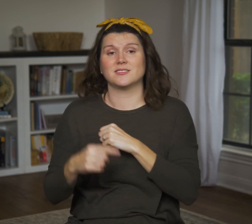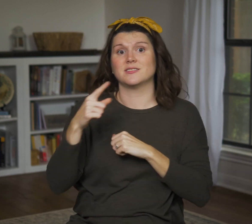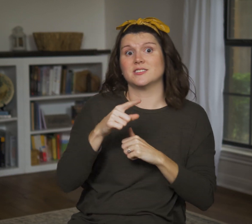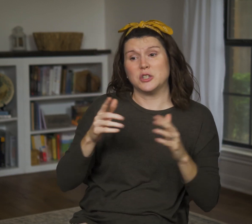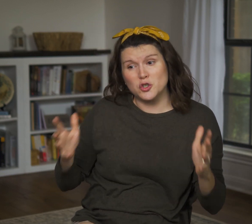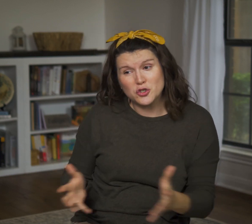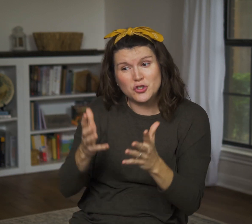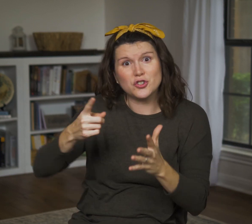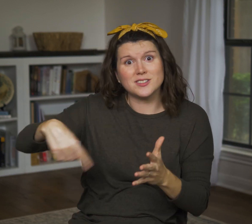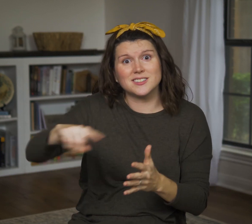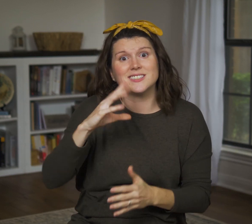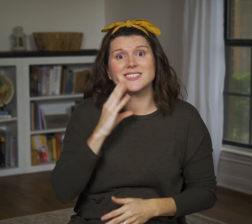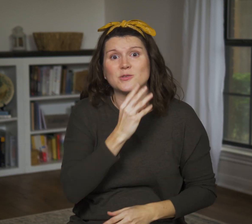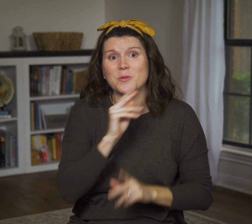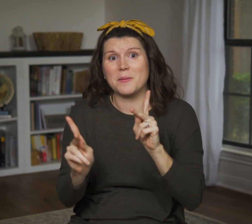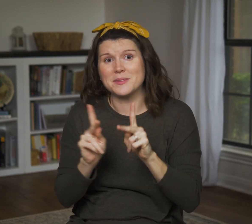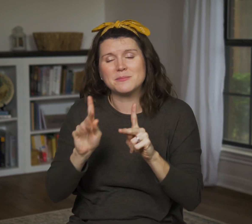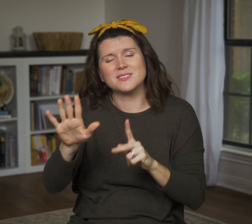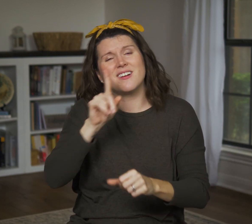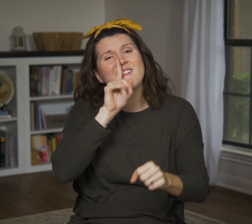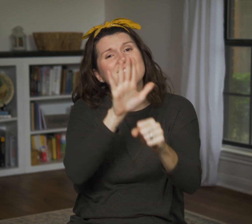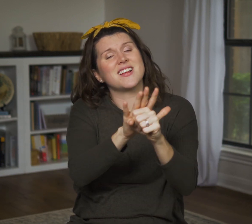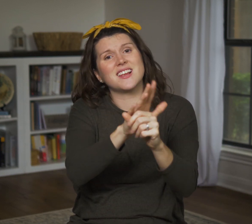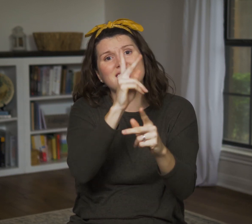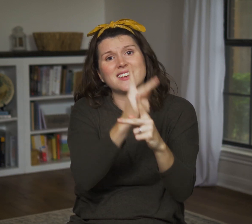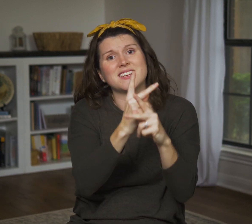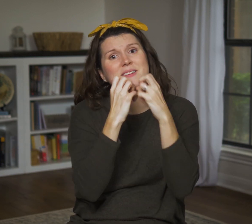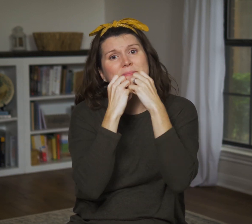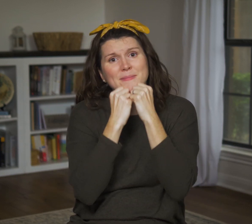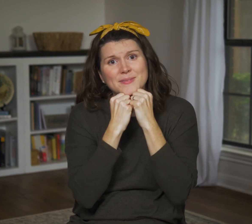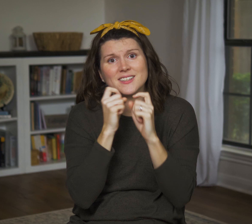he urges the Israelites to keep this covenant.